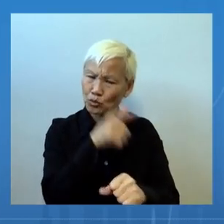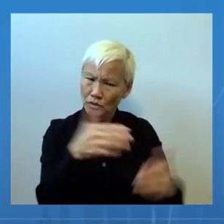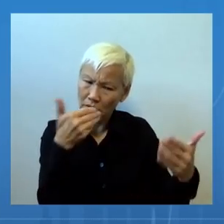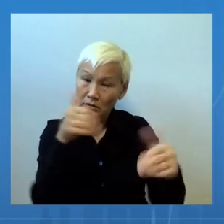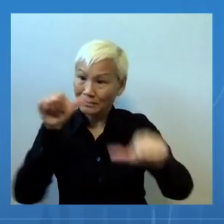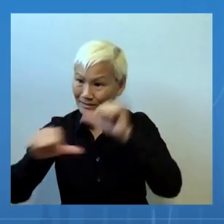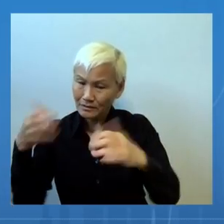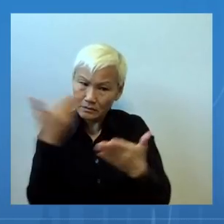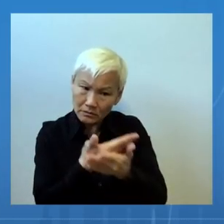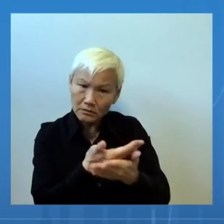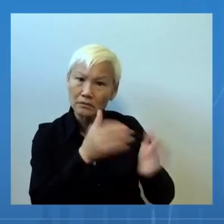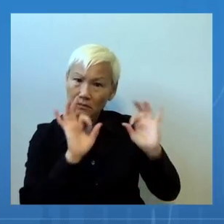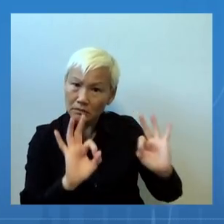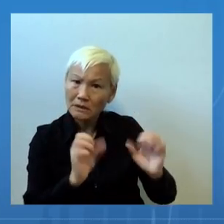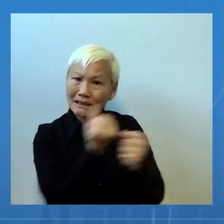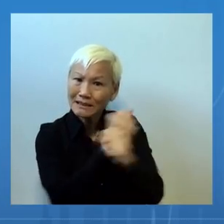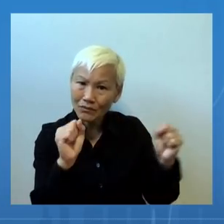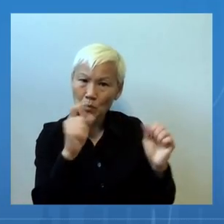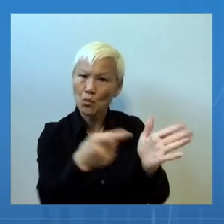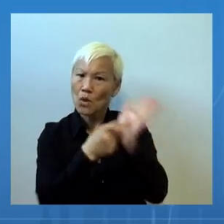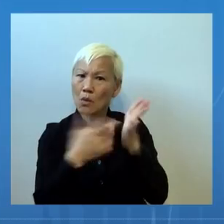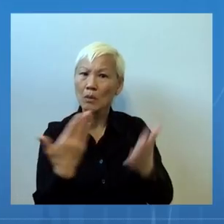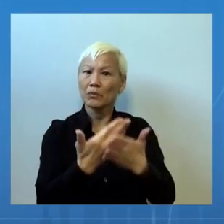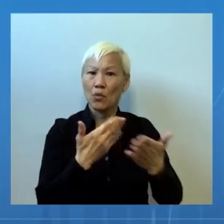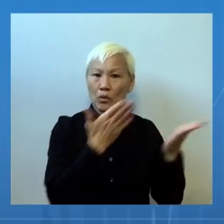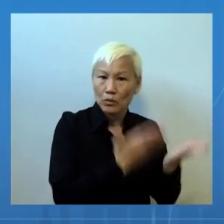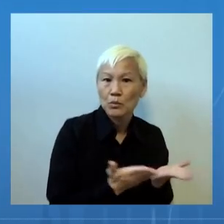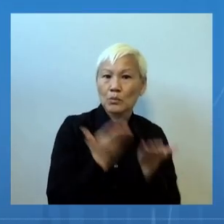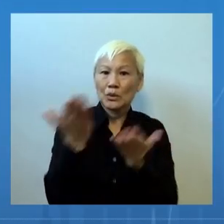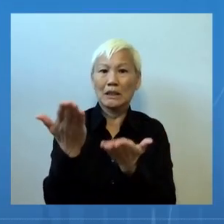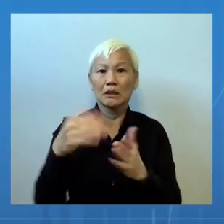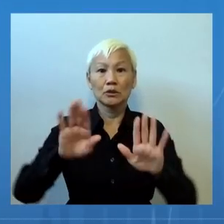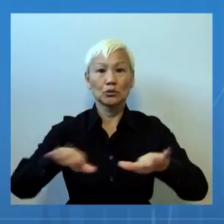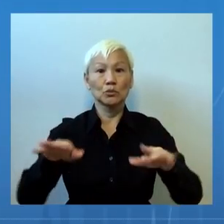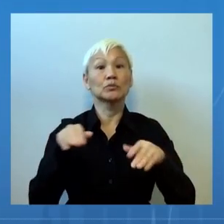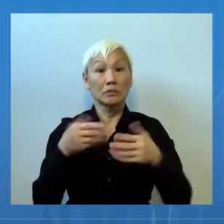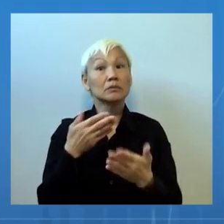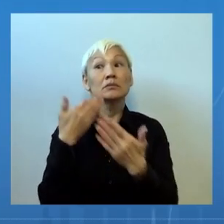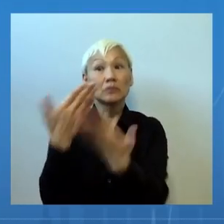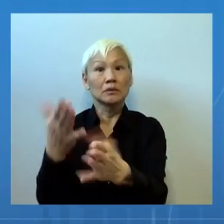before we bring vaccine to children. We know the possibility of vaccines for our children